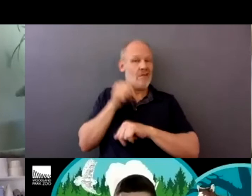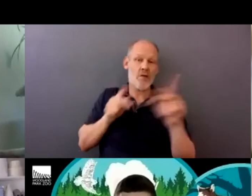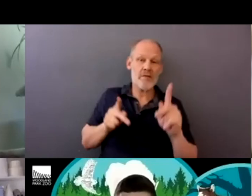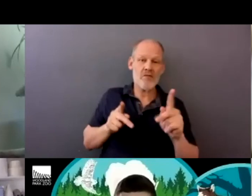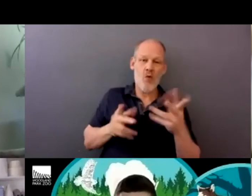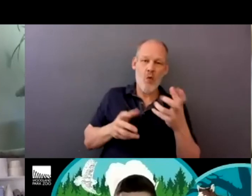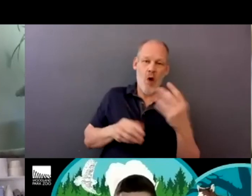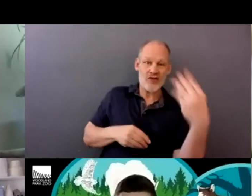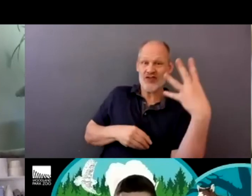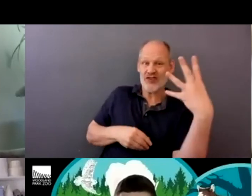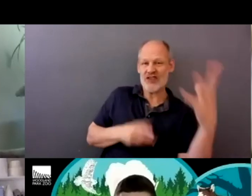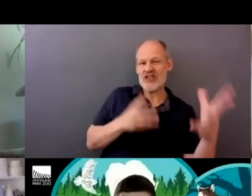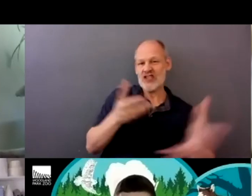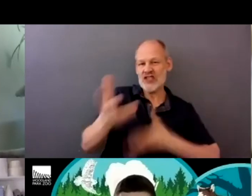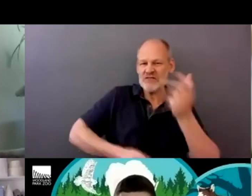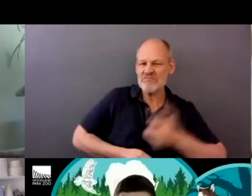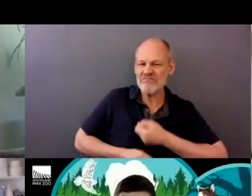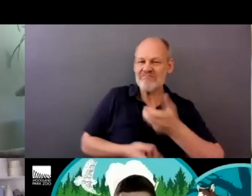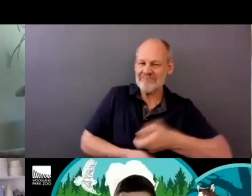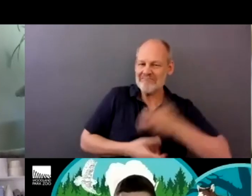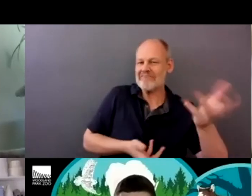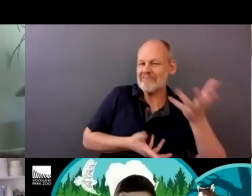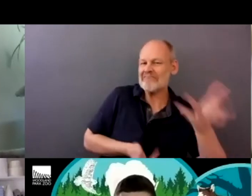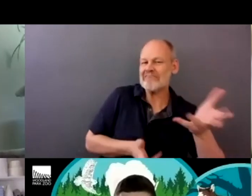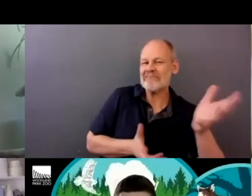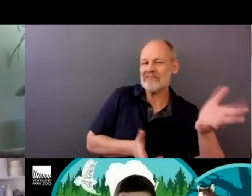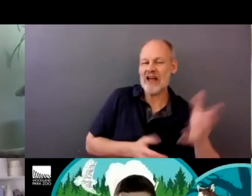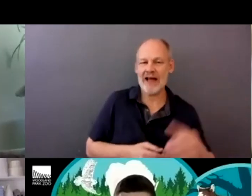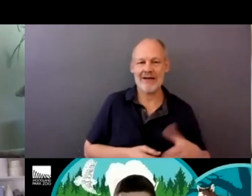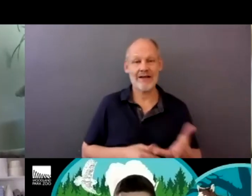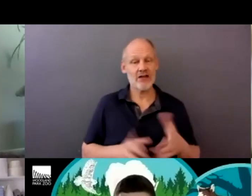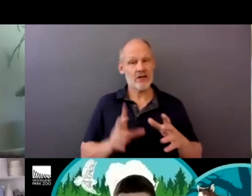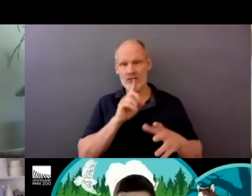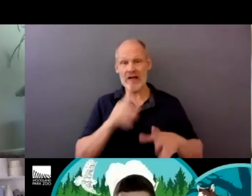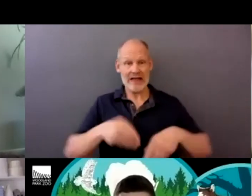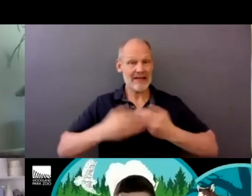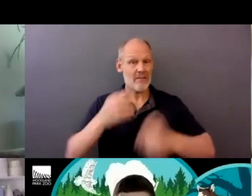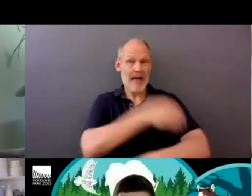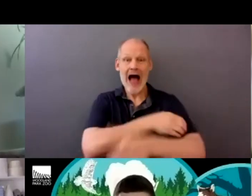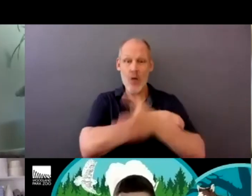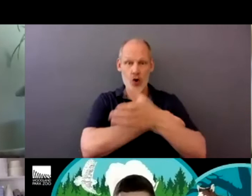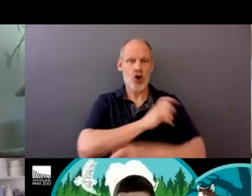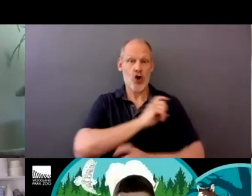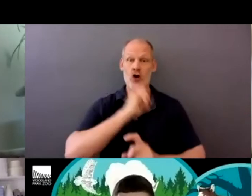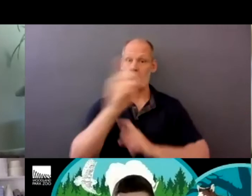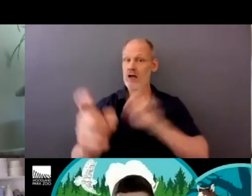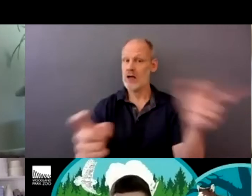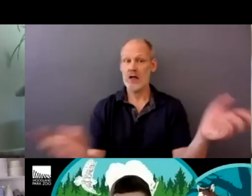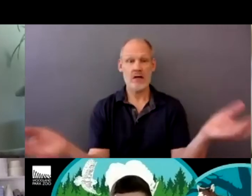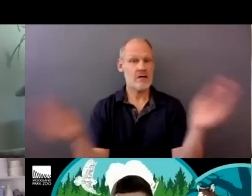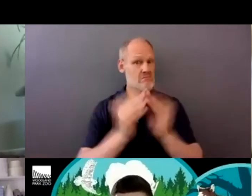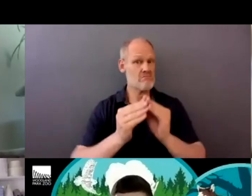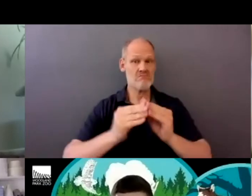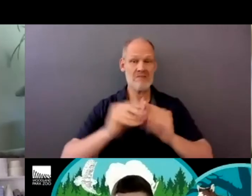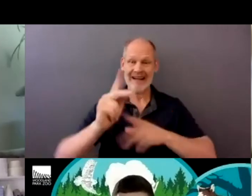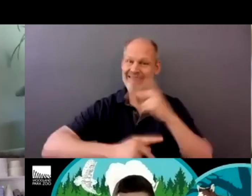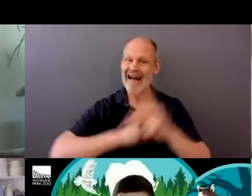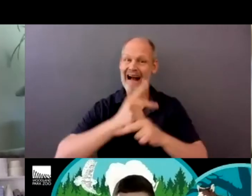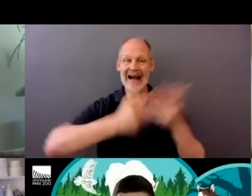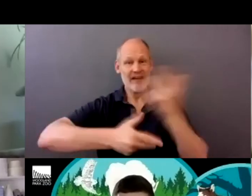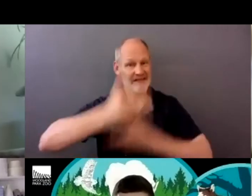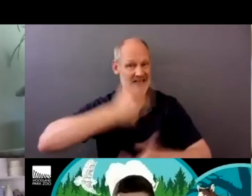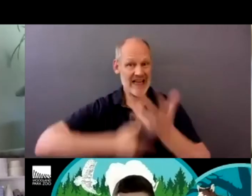all those different kinds of engagement. So I think that's been interesting to see how